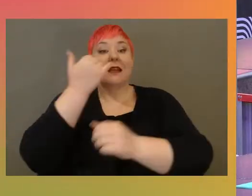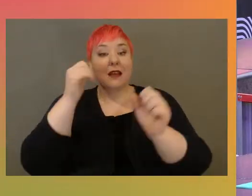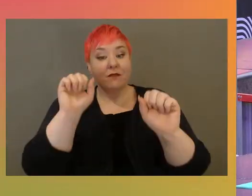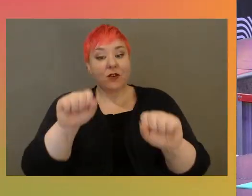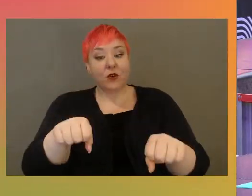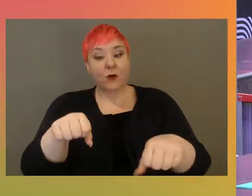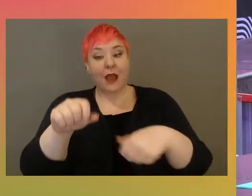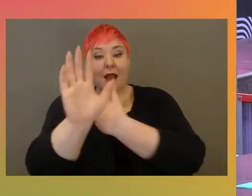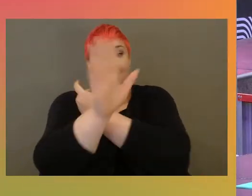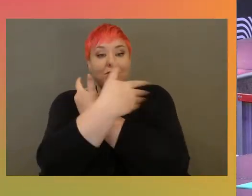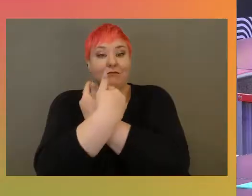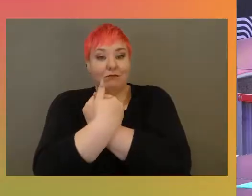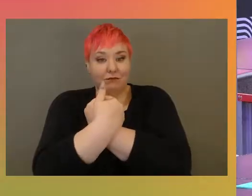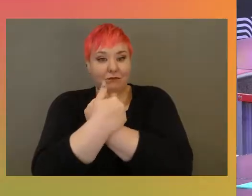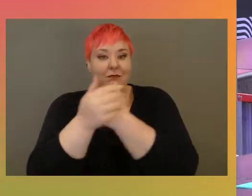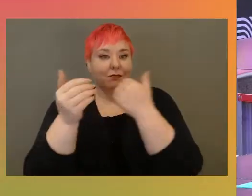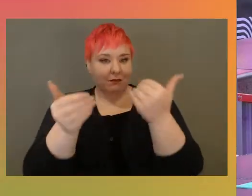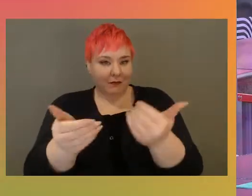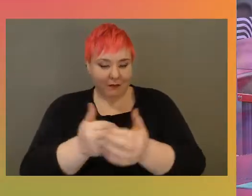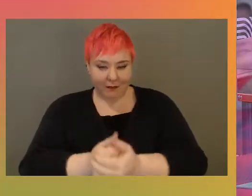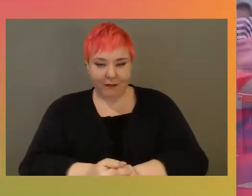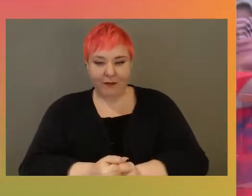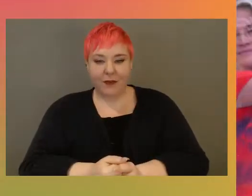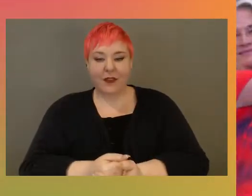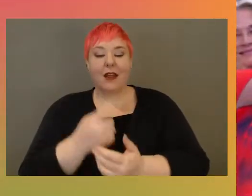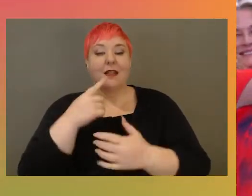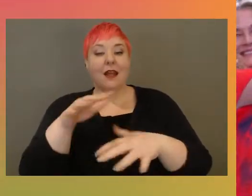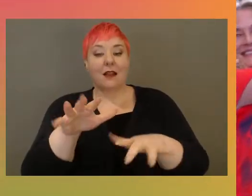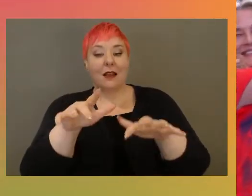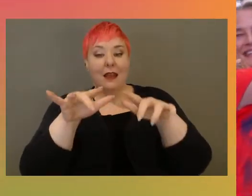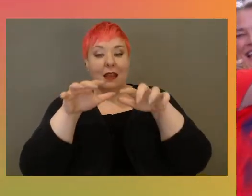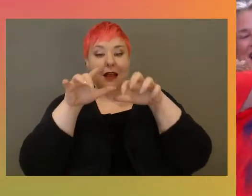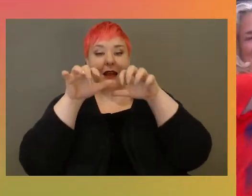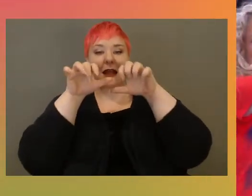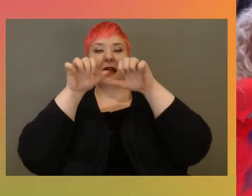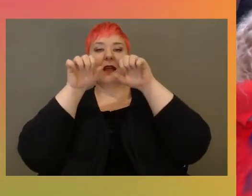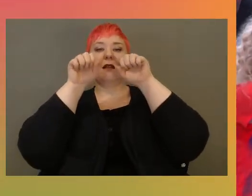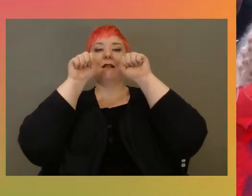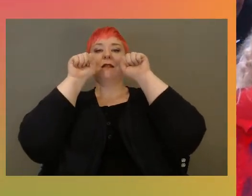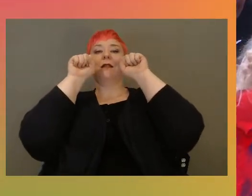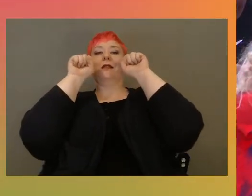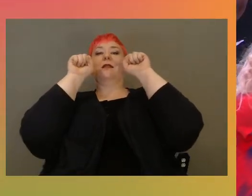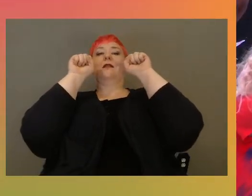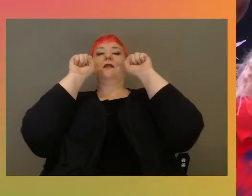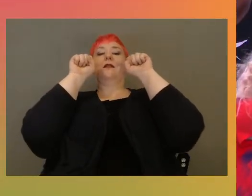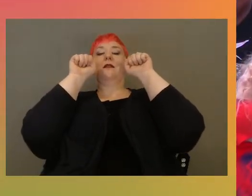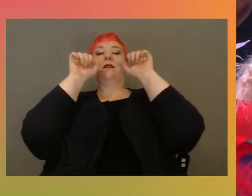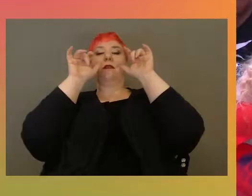SHAKE? WE SHOULD CELEBRATE LIKE THIS MORE OFTEN. TAKE THE LEFT ARM UNDERNEATH YOUR RIGHT. IF YOU CAN DOUBLE WRAP, DOUBLE